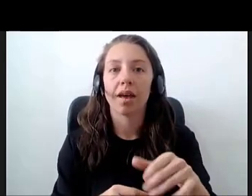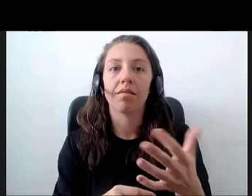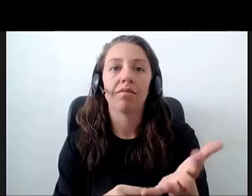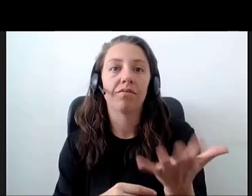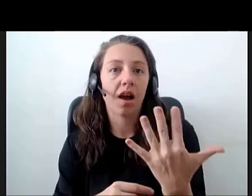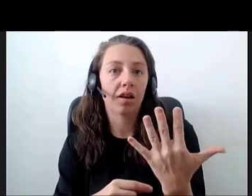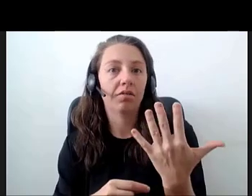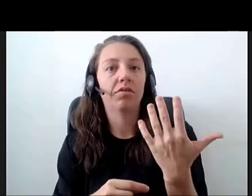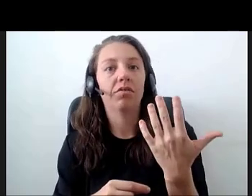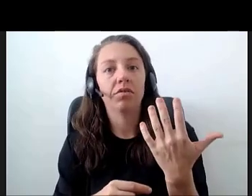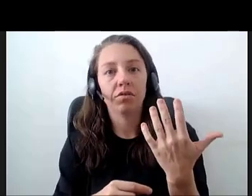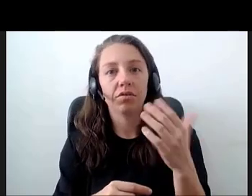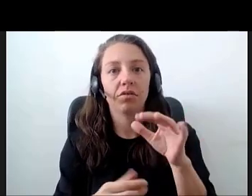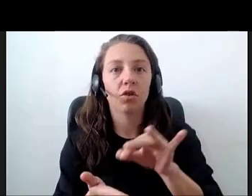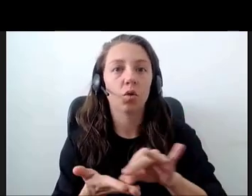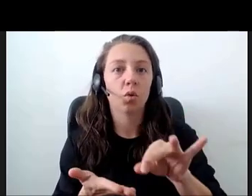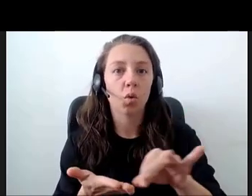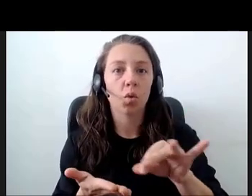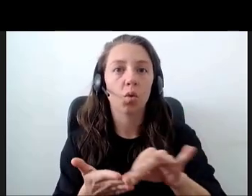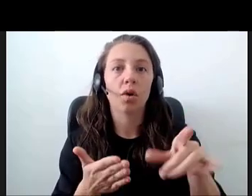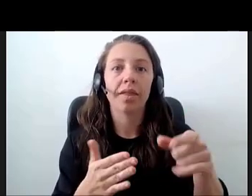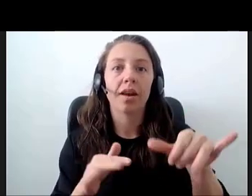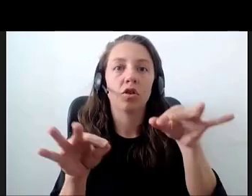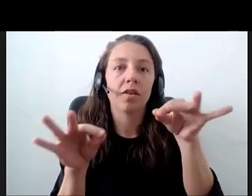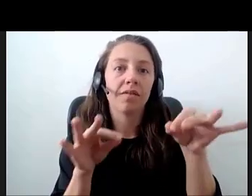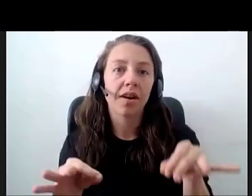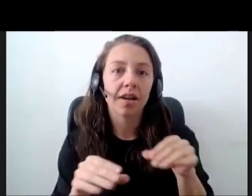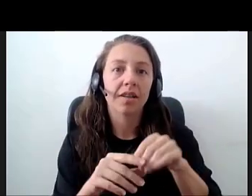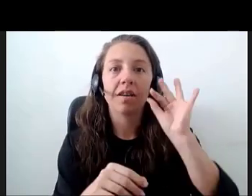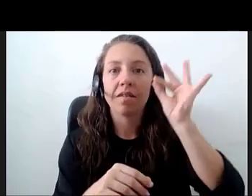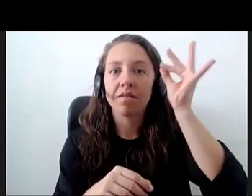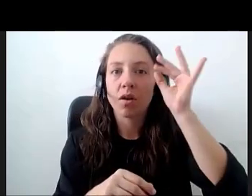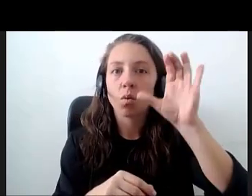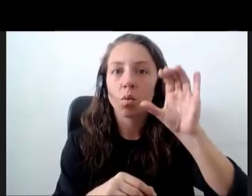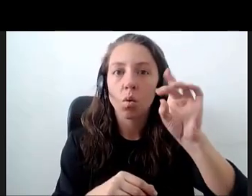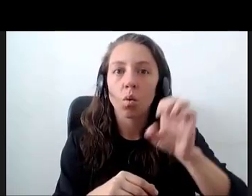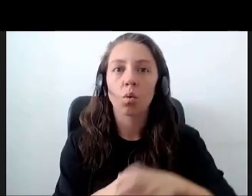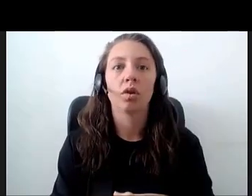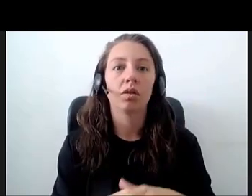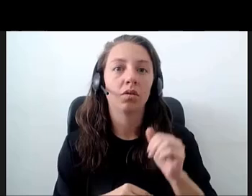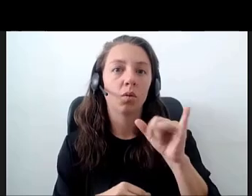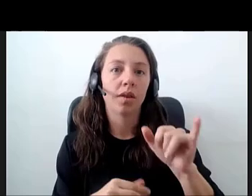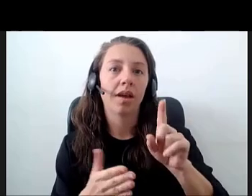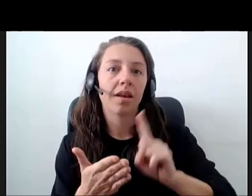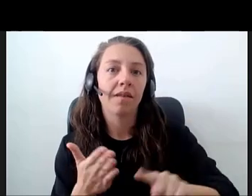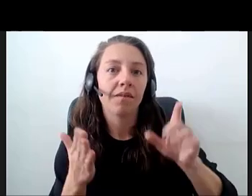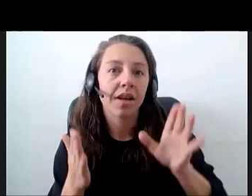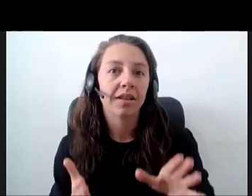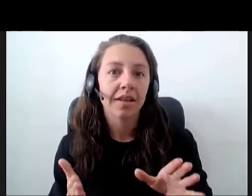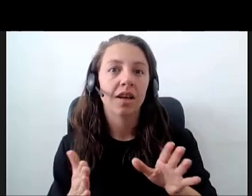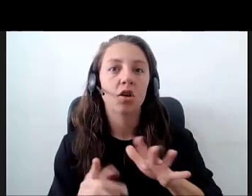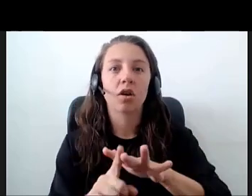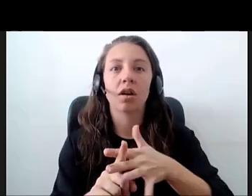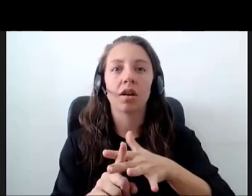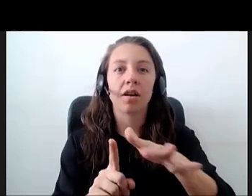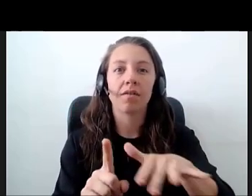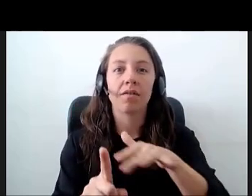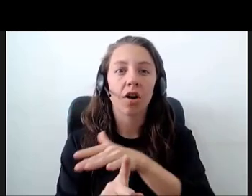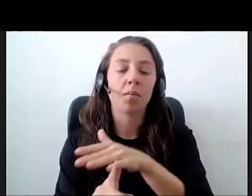Right. That's significance innovation approach investigator environment. Those are being reorganized into three factors.